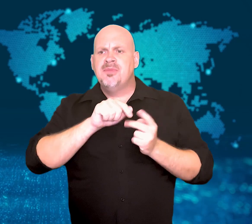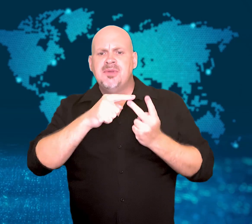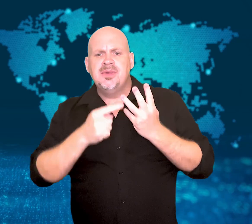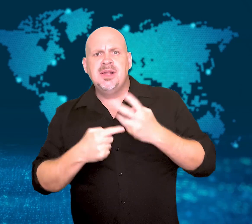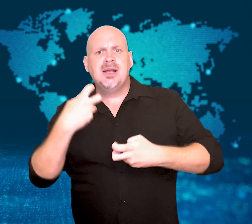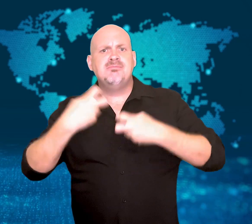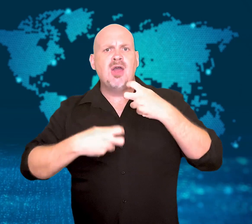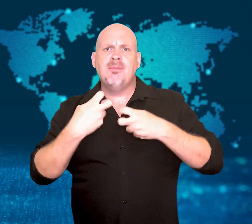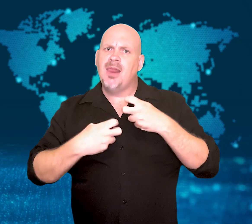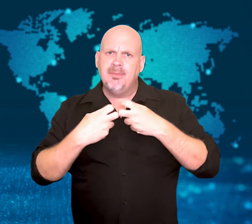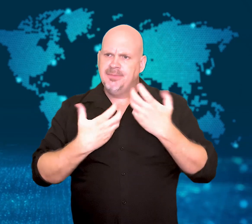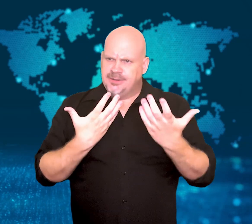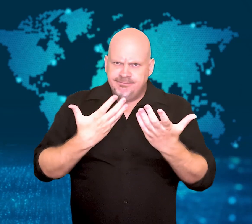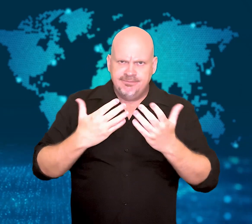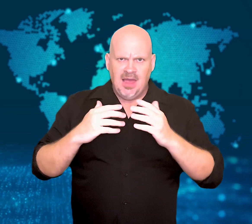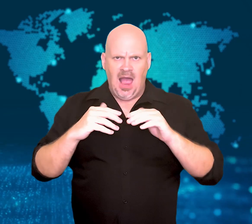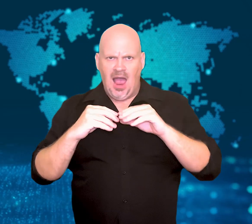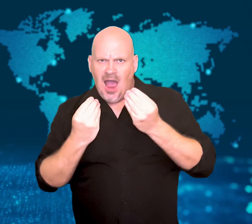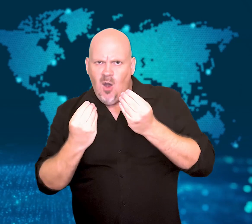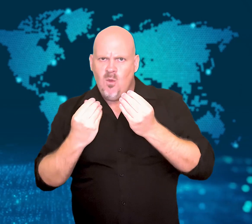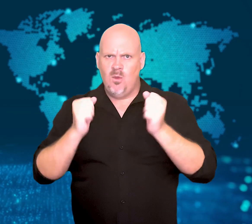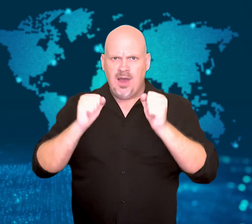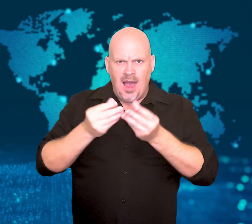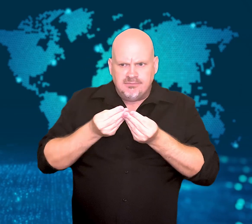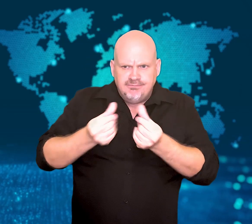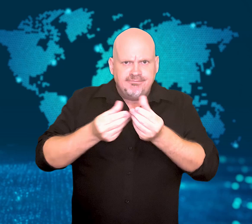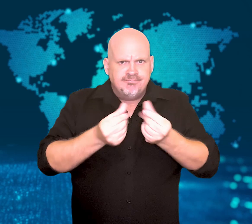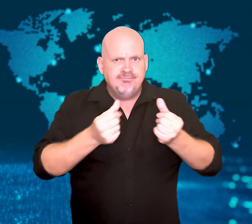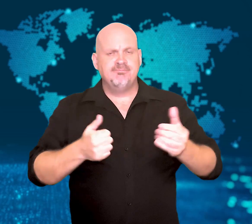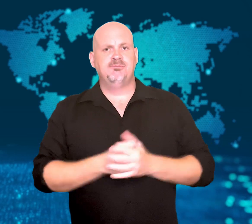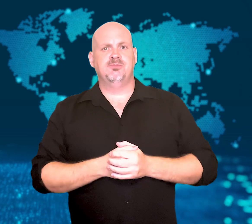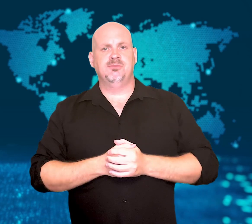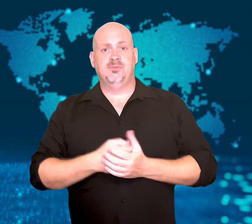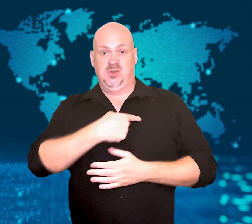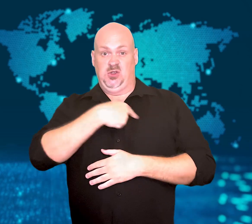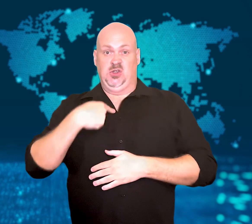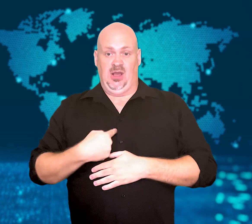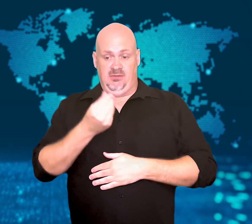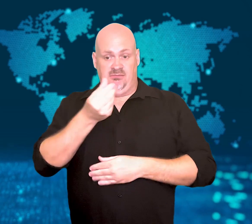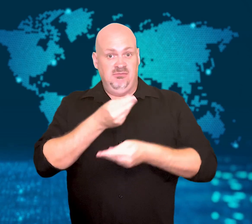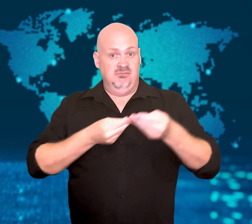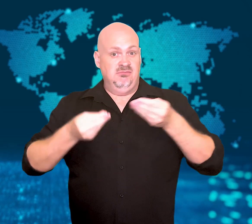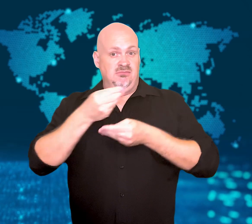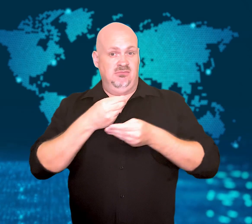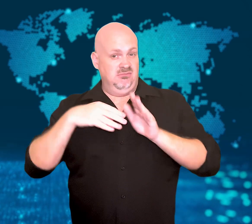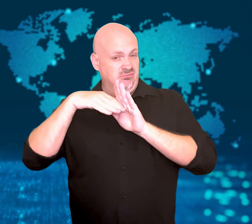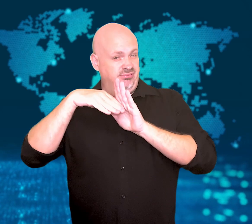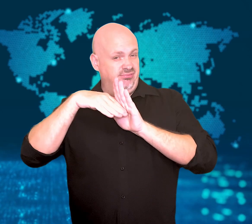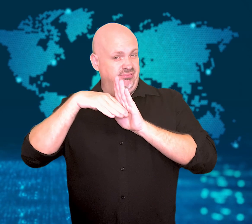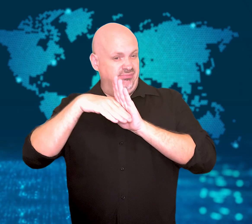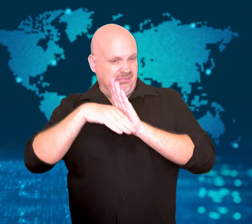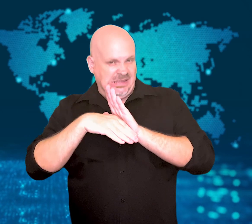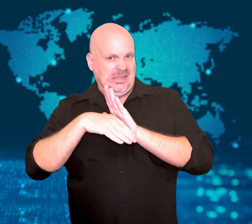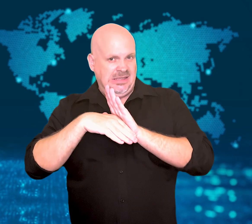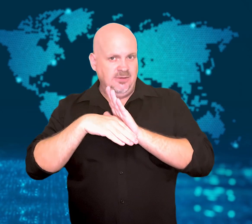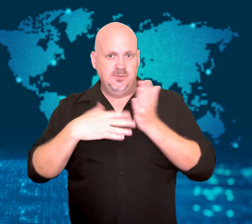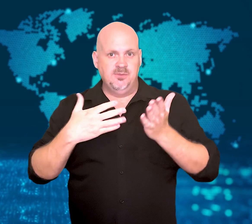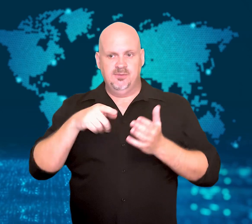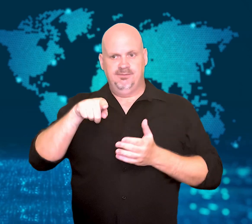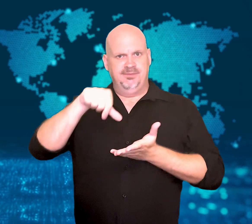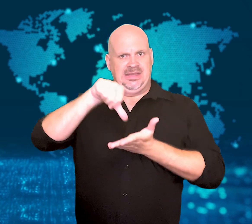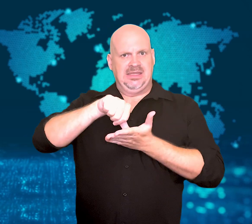reduce unemployment, and address other problems.